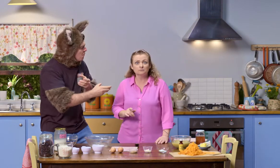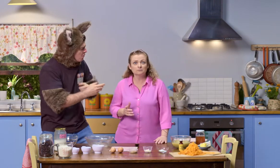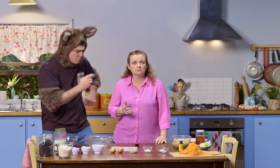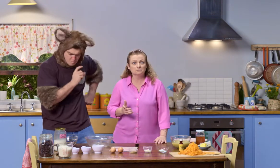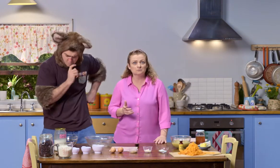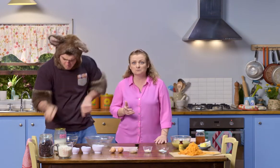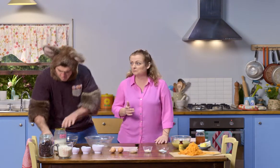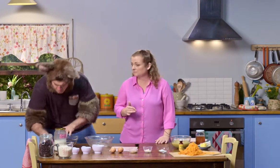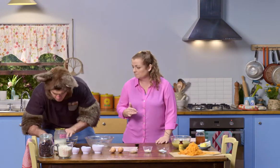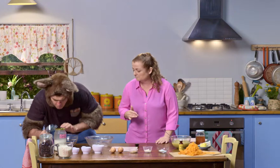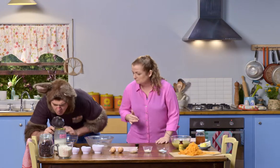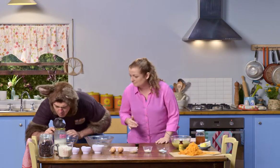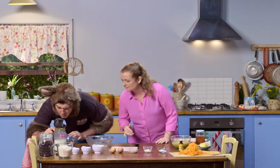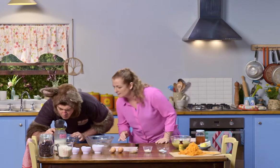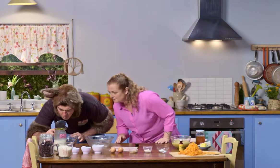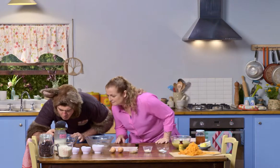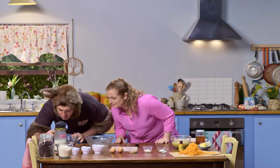Oh. Hmm.